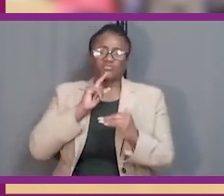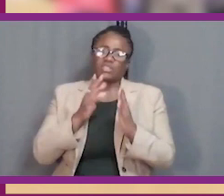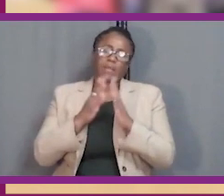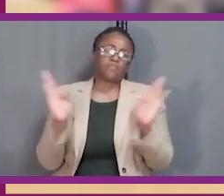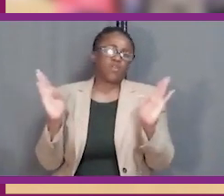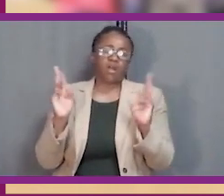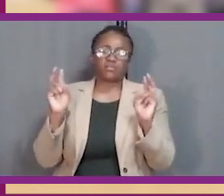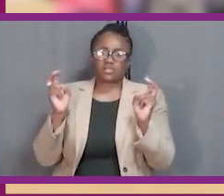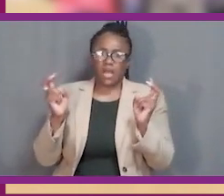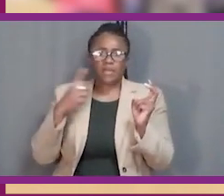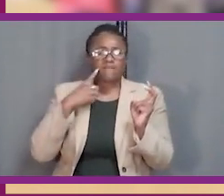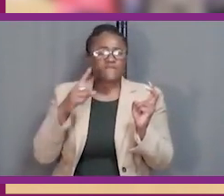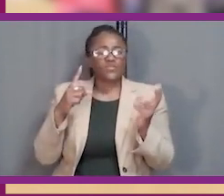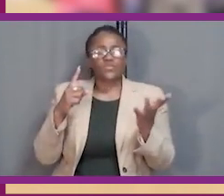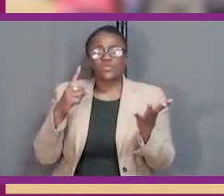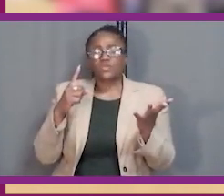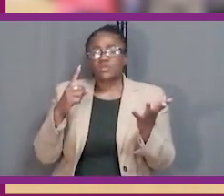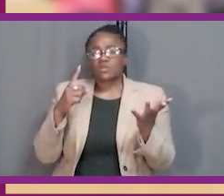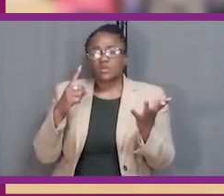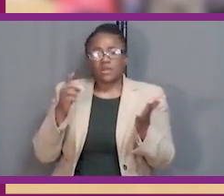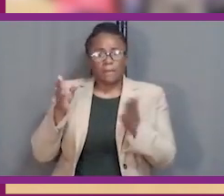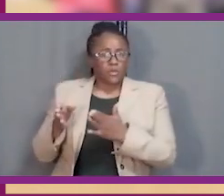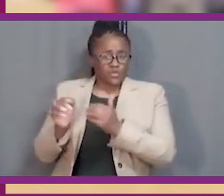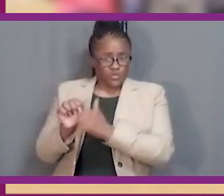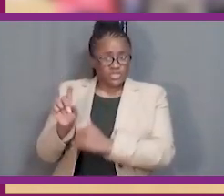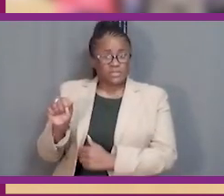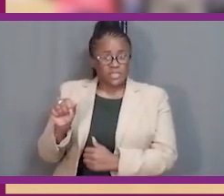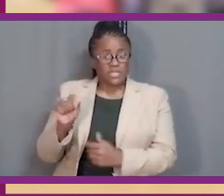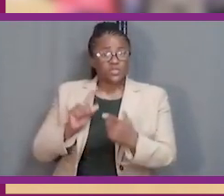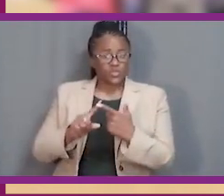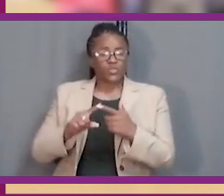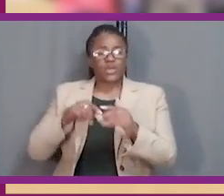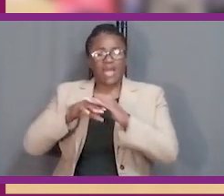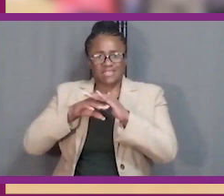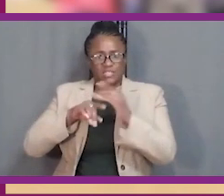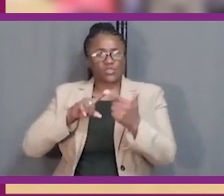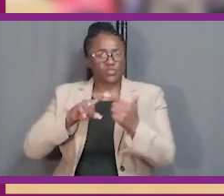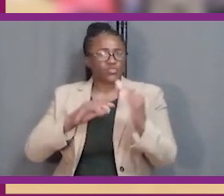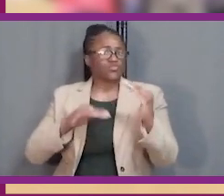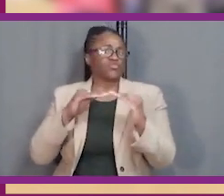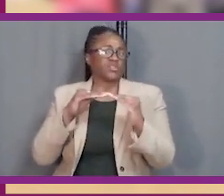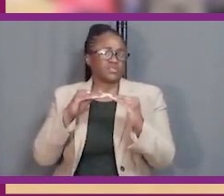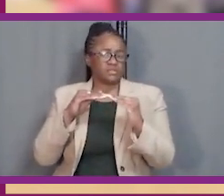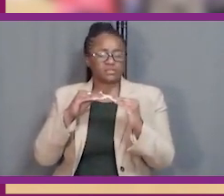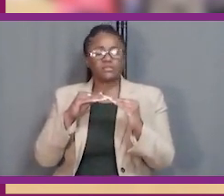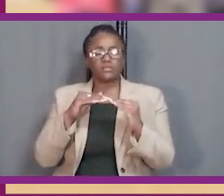to justice for example is something that really we can have conversations around because there are a